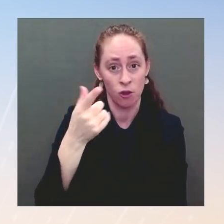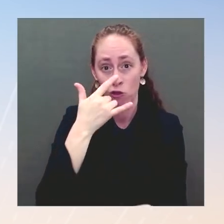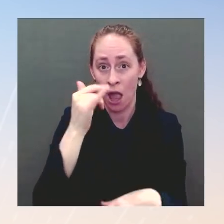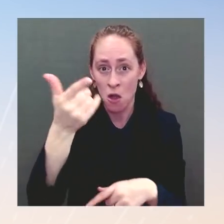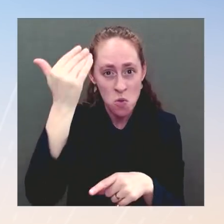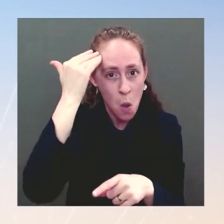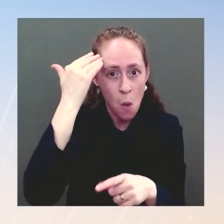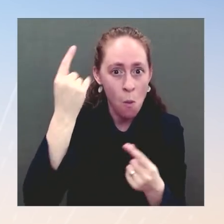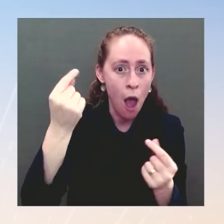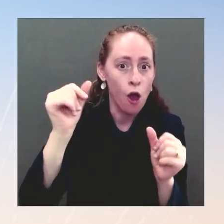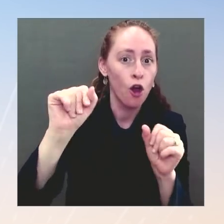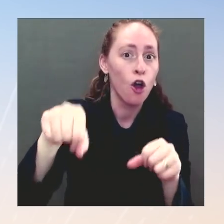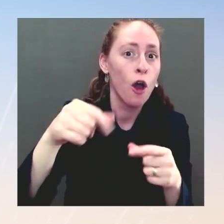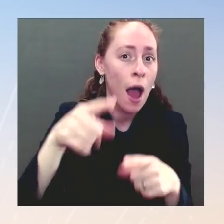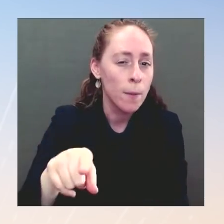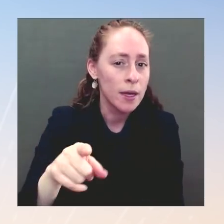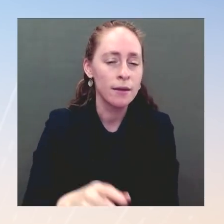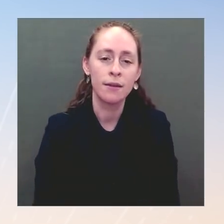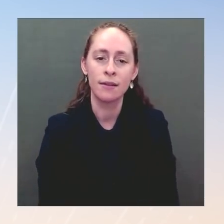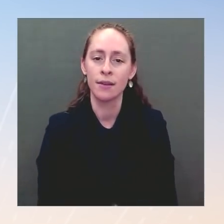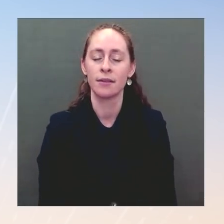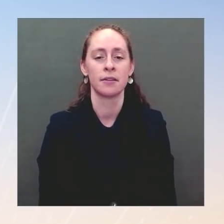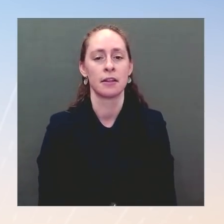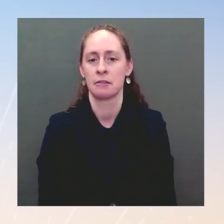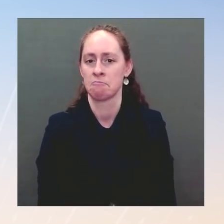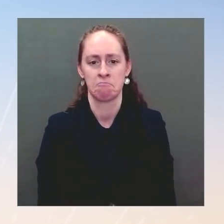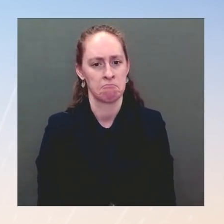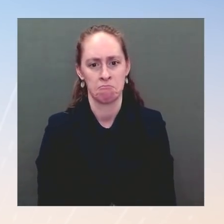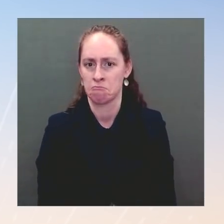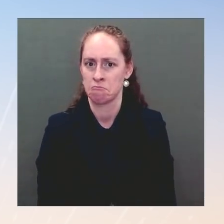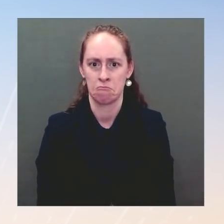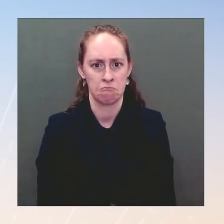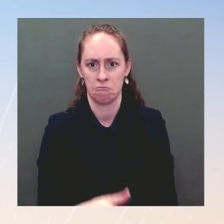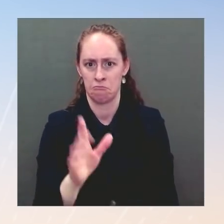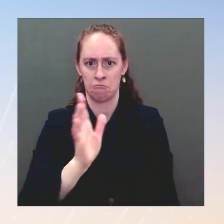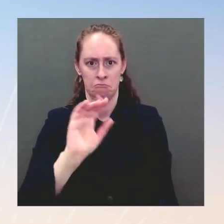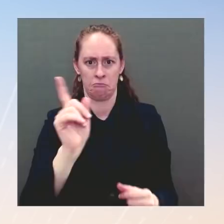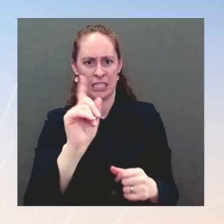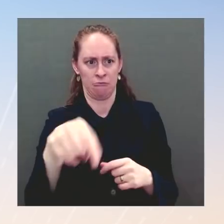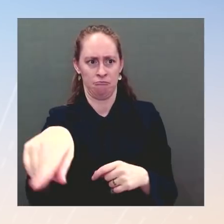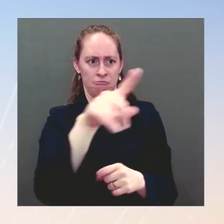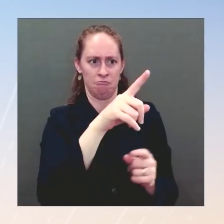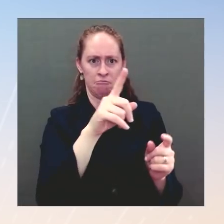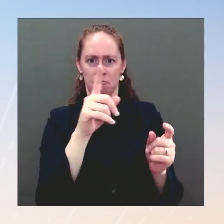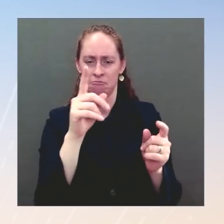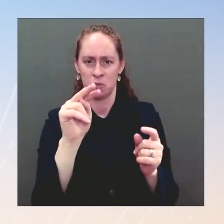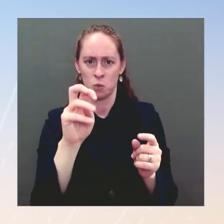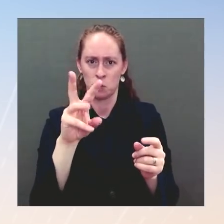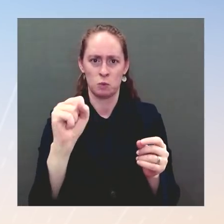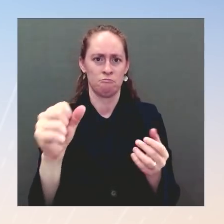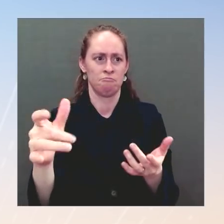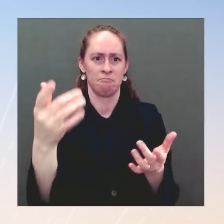in close touch with the Ukrainians, we have been conveying that they are capable of operationalizing at any time. That has been the case.